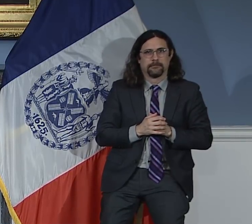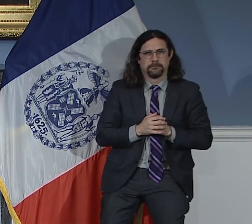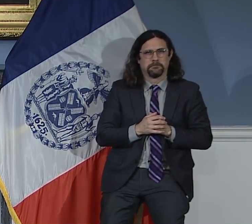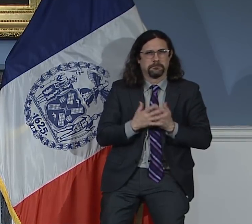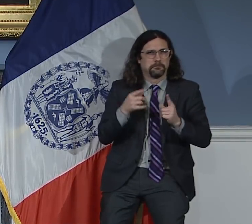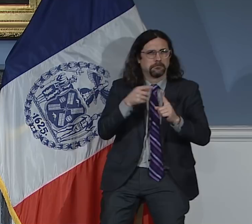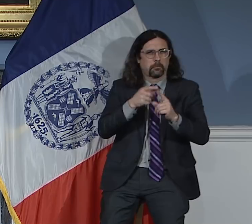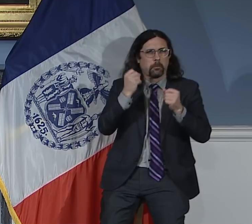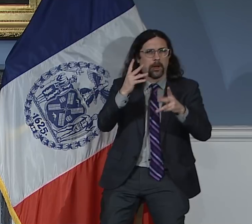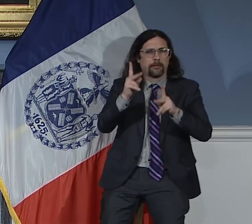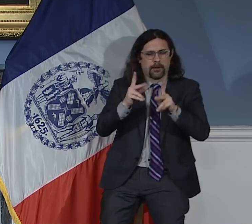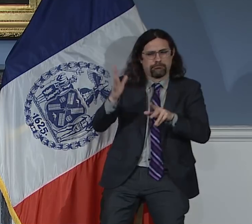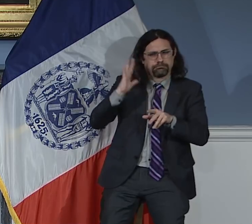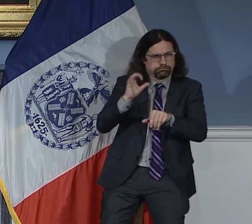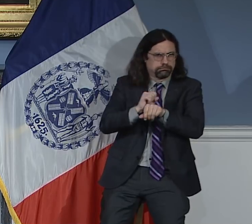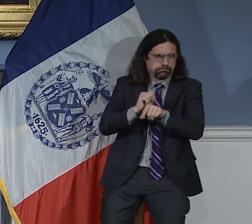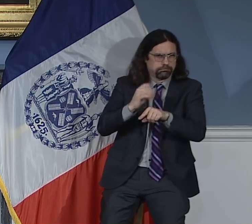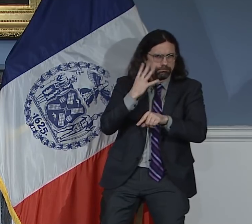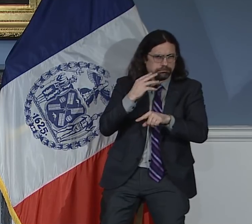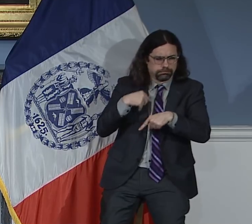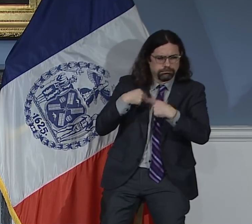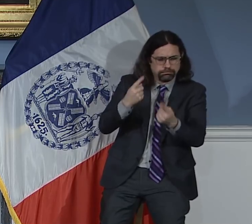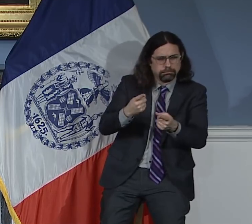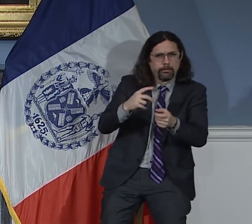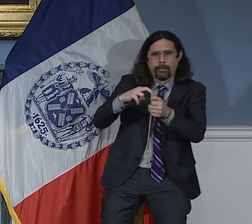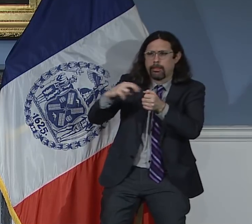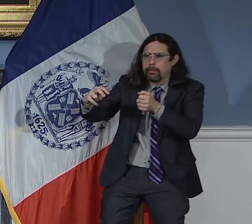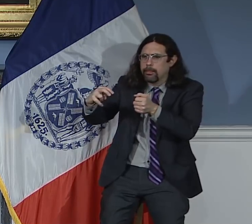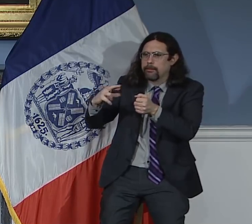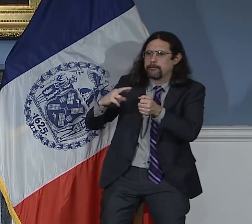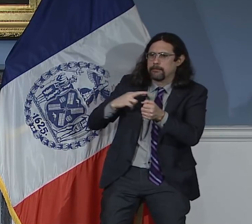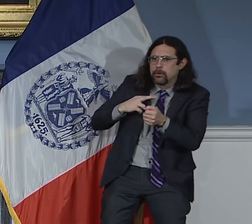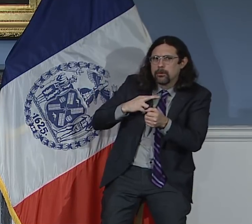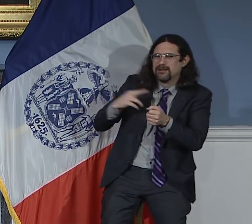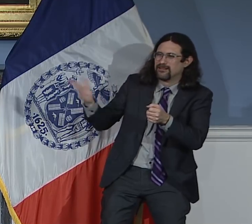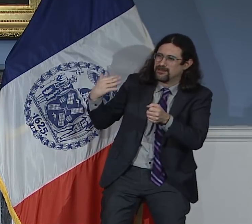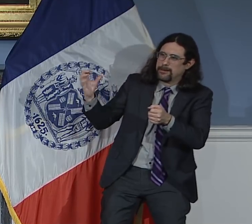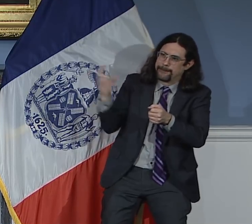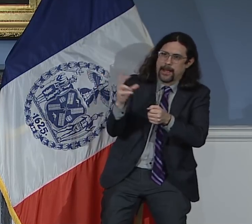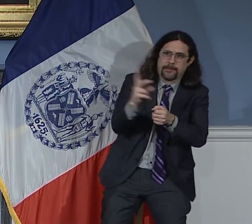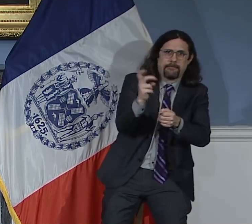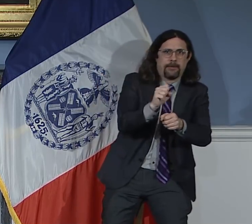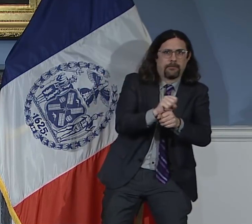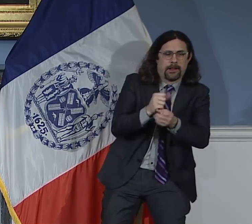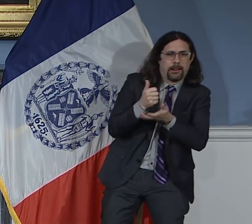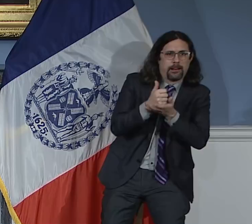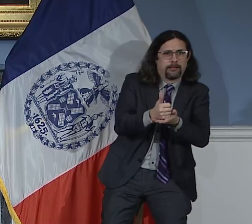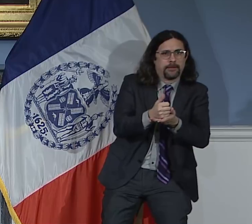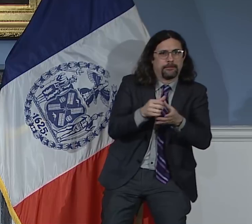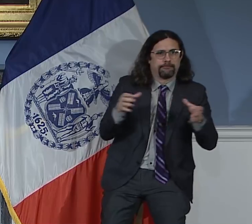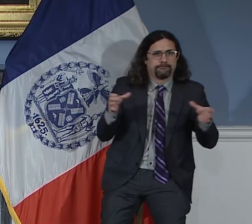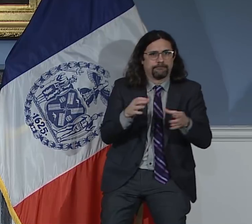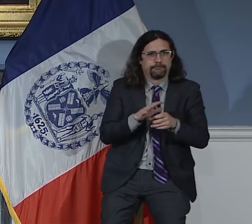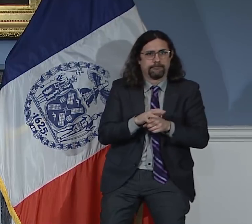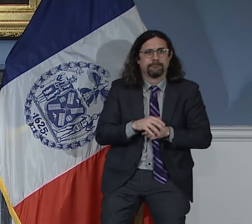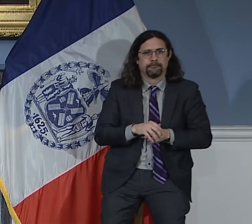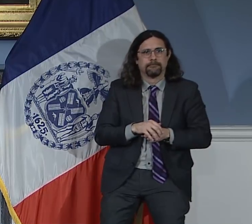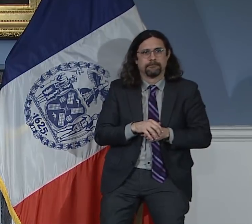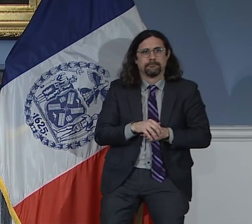FORWARD AND TO COME OUT OF RETIREMENT. I ASKED PEOPLE WHO ARE EARNING A LIVING AND ARE NOT OBLIGATED TO JOIN PUBLIC